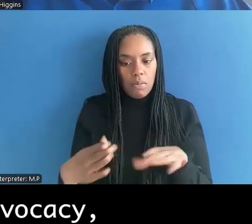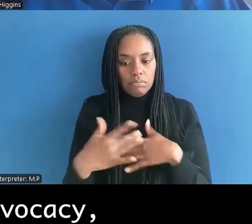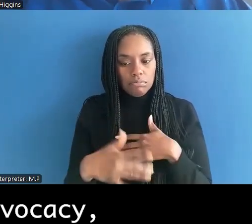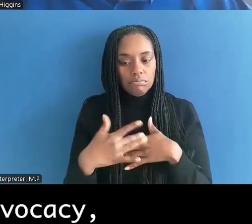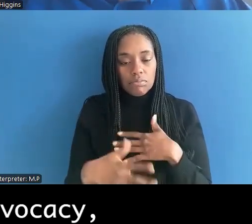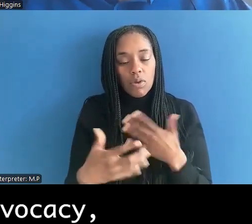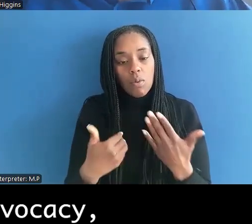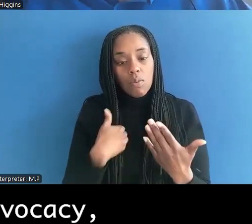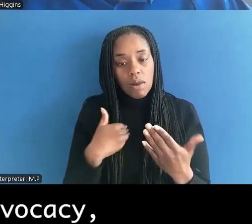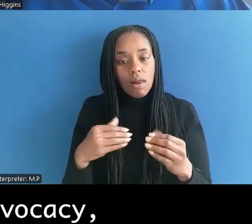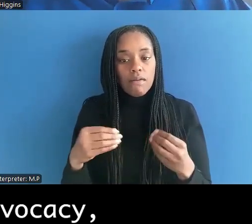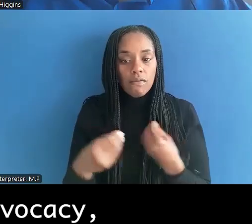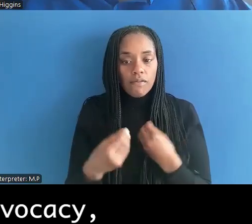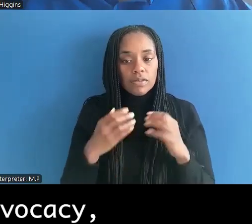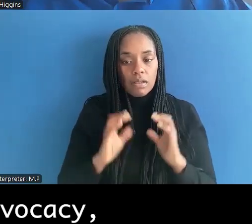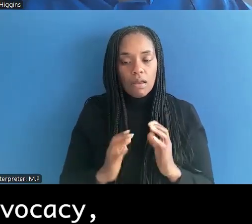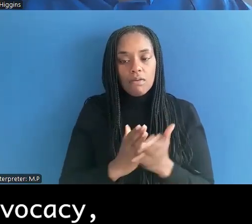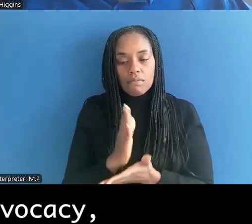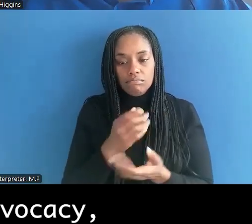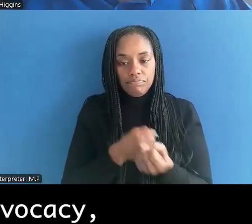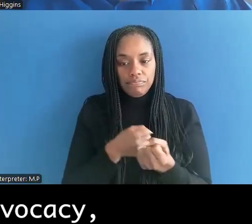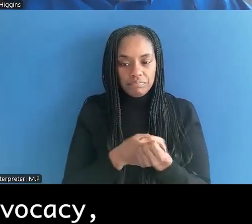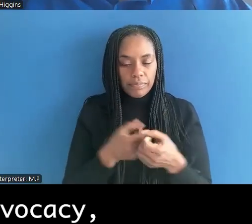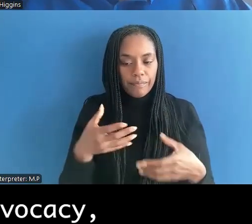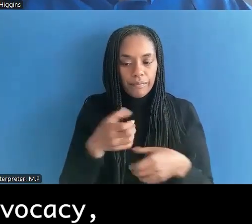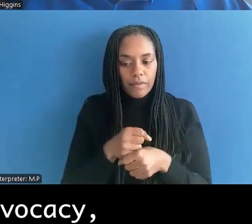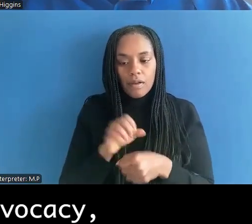the Office of Clients' Rights Advocacy, or OCRA intake line